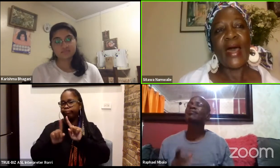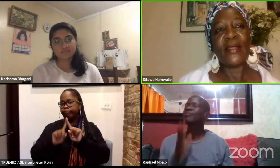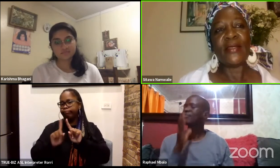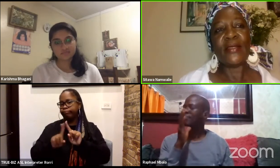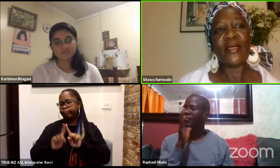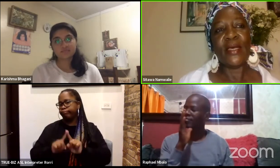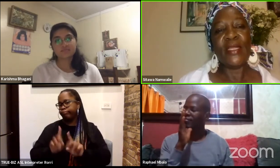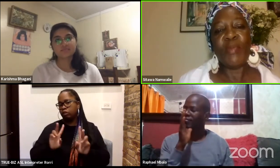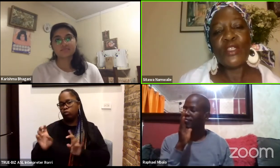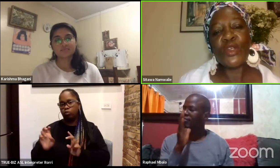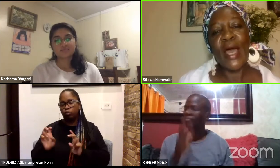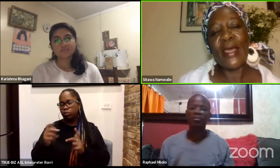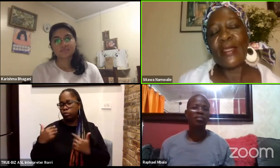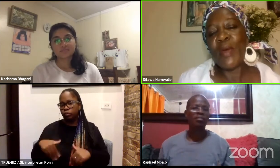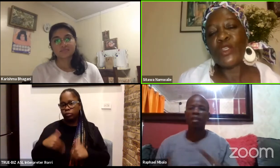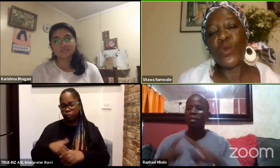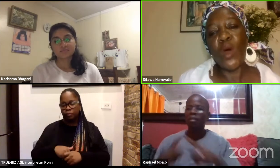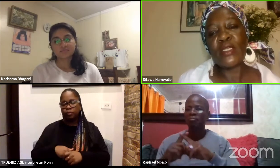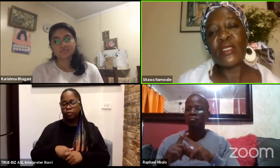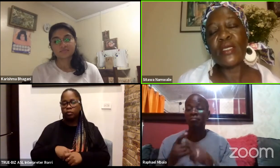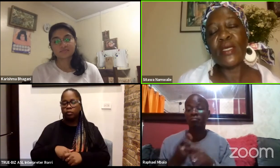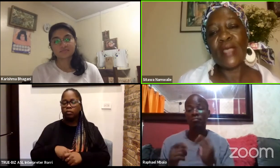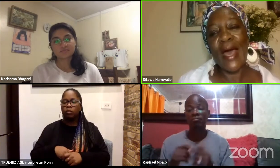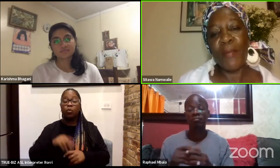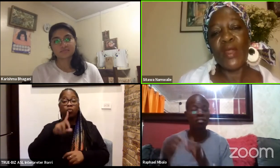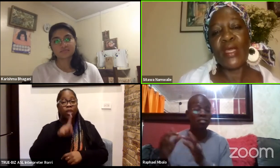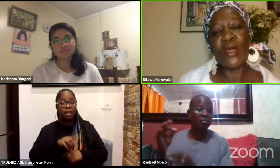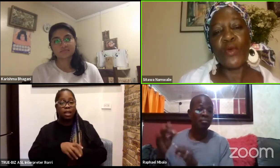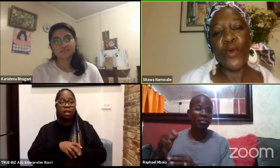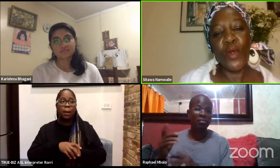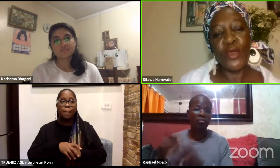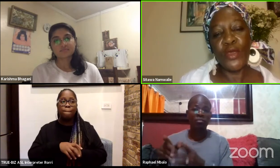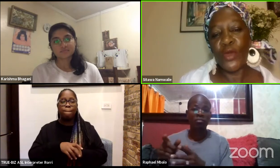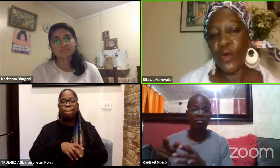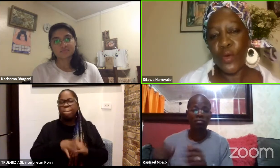and it depends on what is happening in the moment.